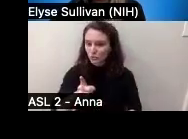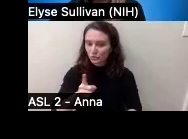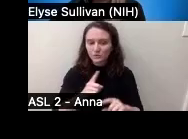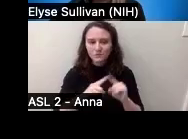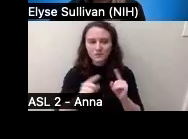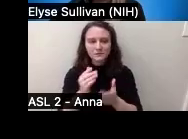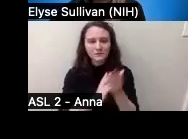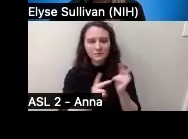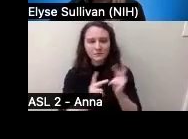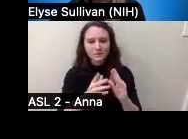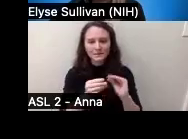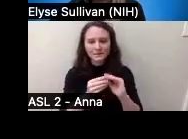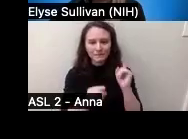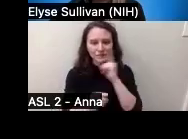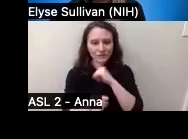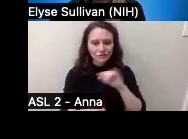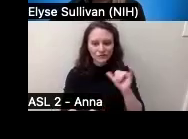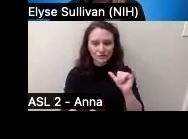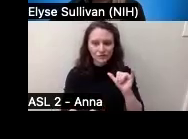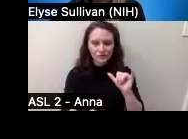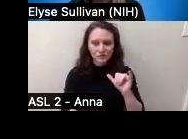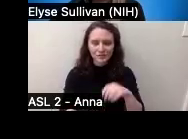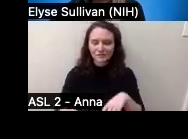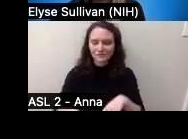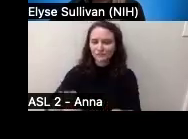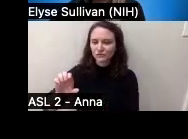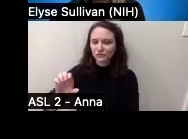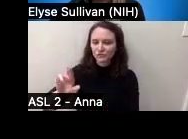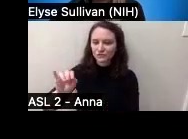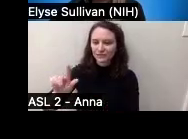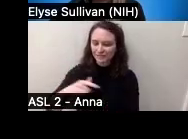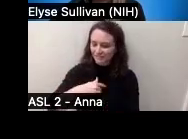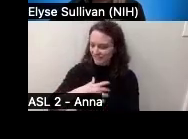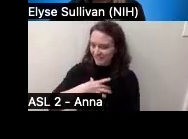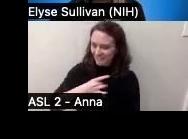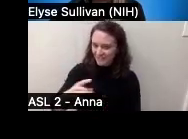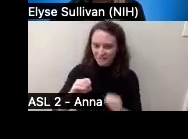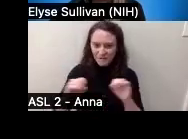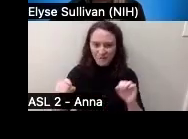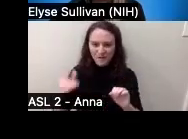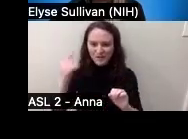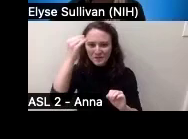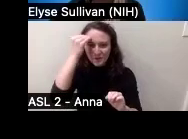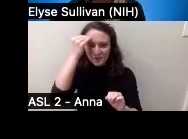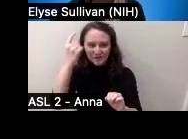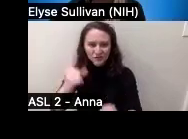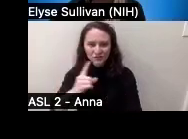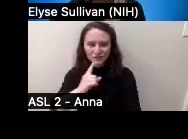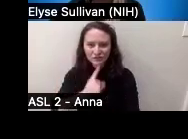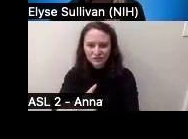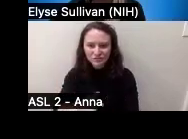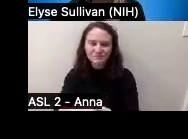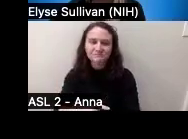Crystal Wolfrey: I like it. So nobody knows for sure. Okay. Sean, you want to go? All right. Oh. Okay. Mostly false.